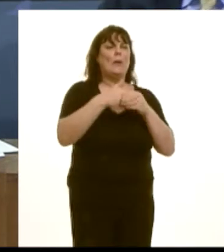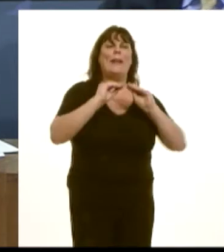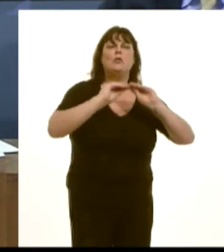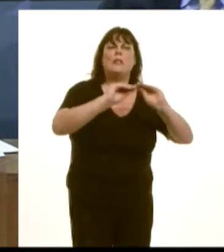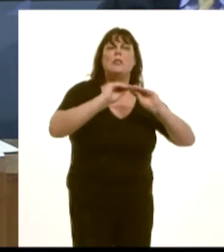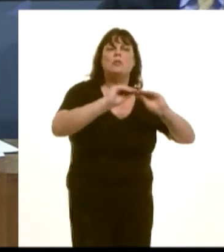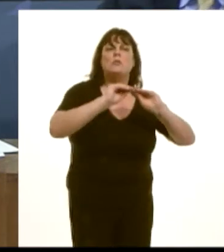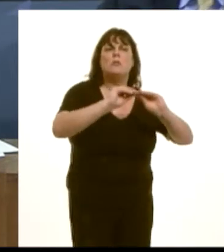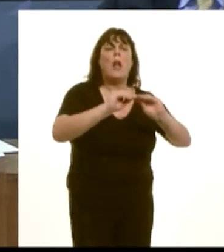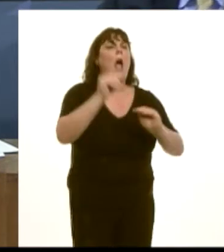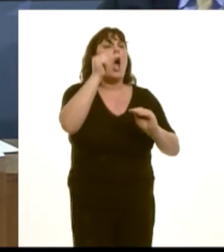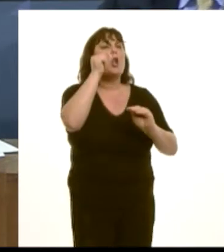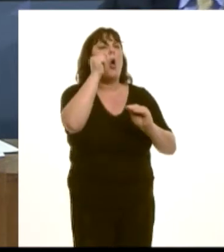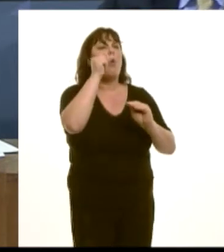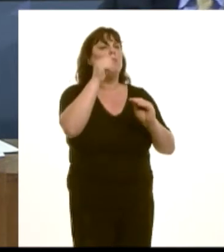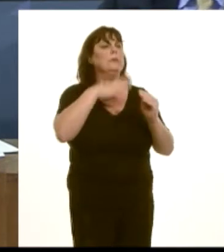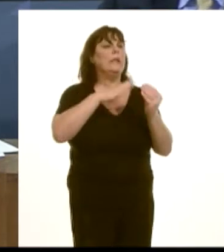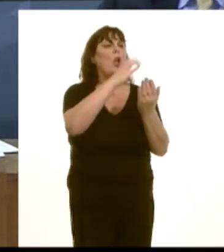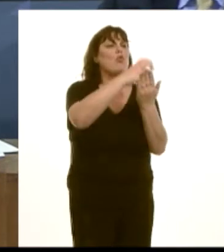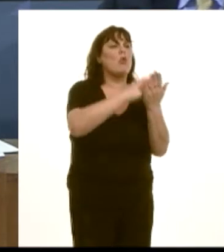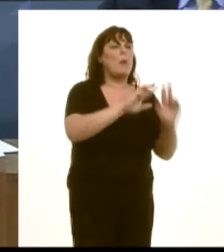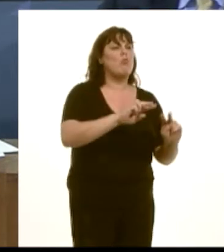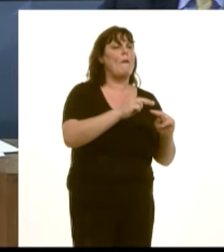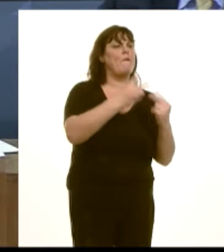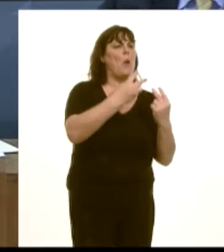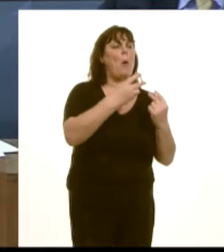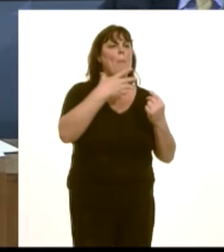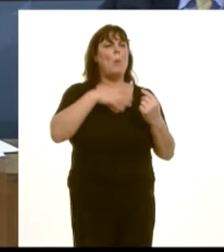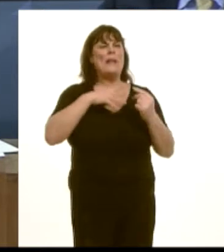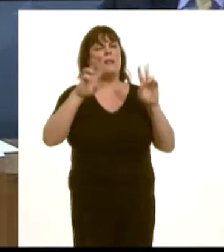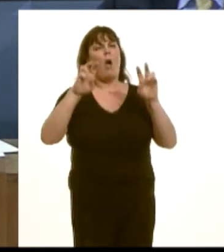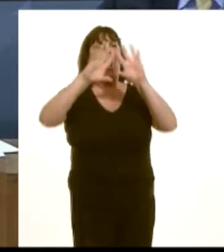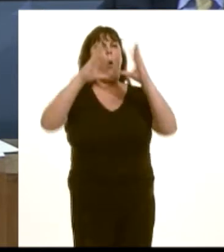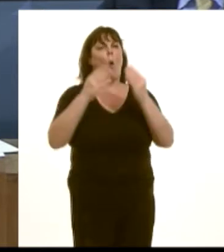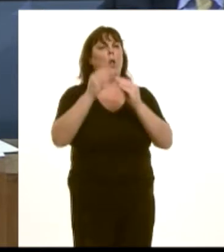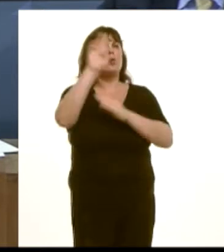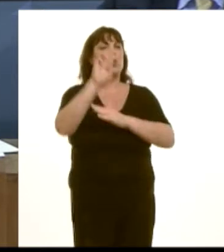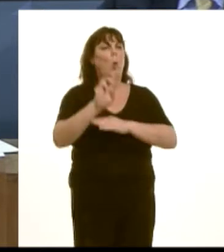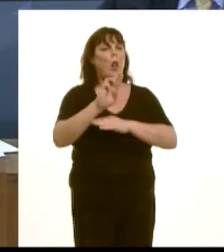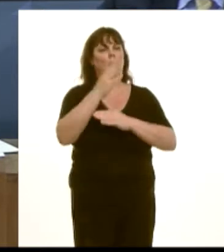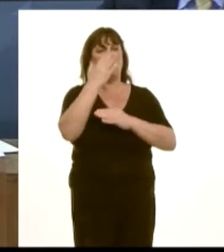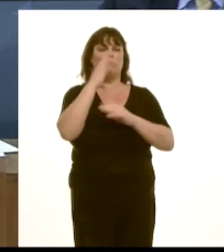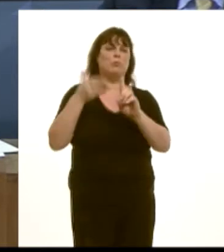there is a curriculum review, but there was a particular approach to education, a whole-school approach, which the committee felt should be in the Bill. I know that we will be debating